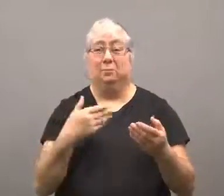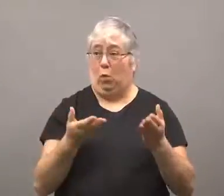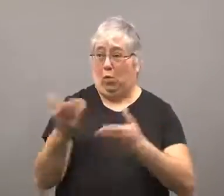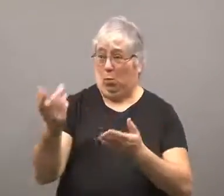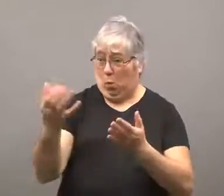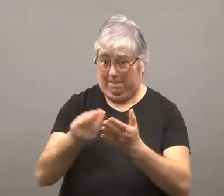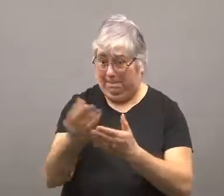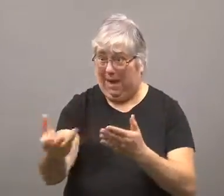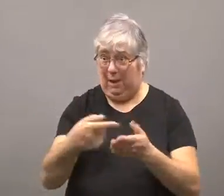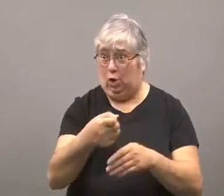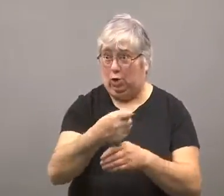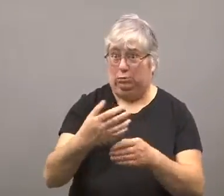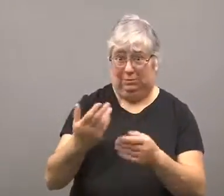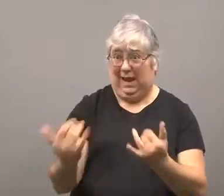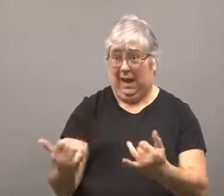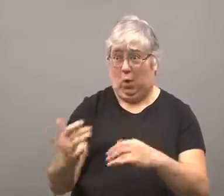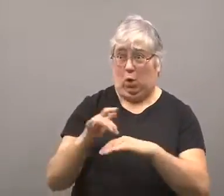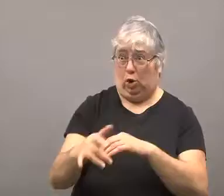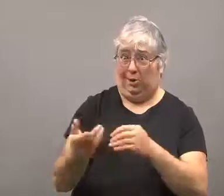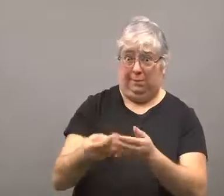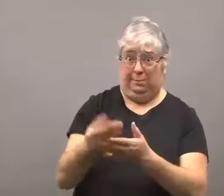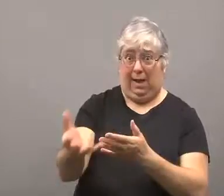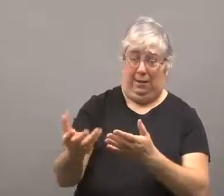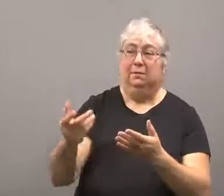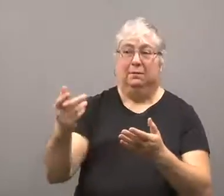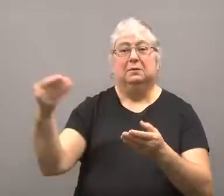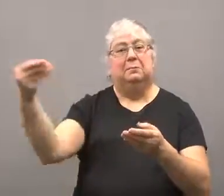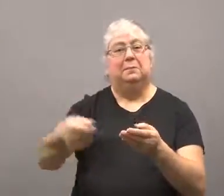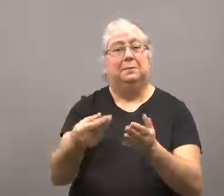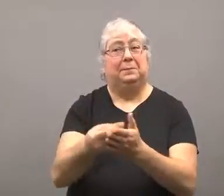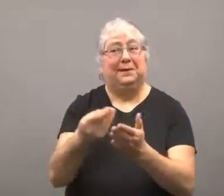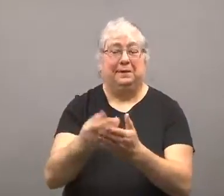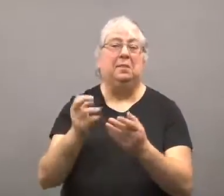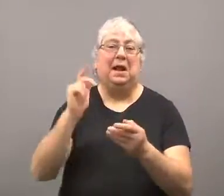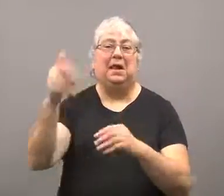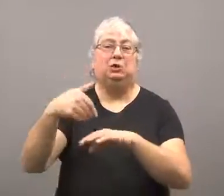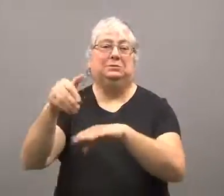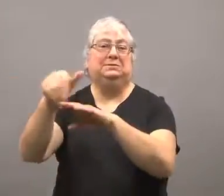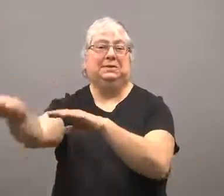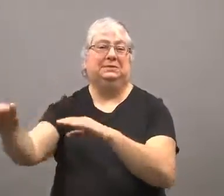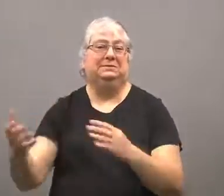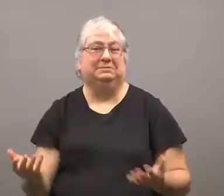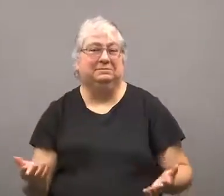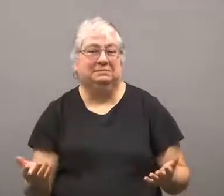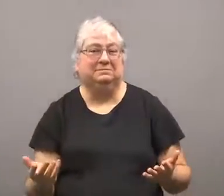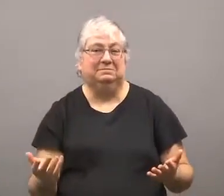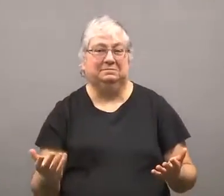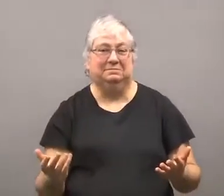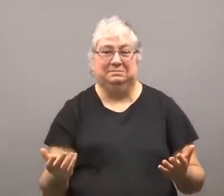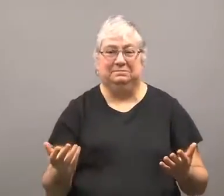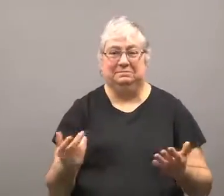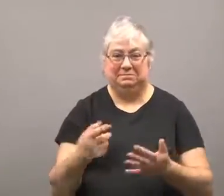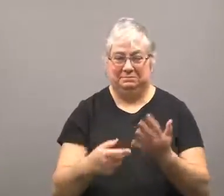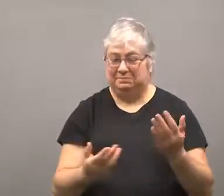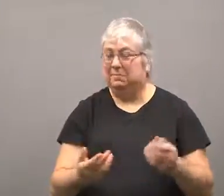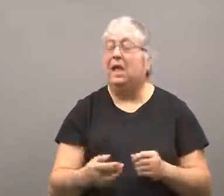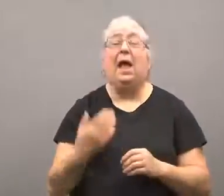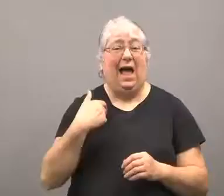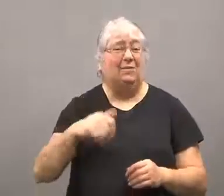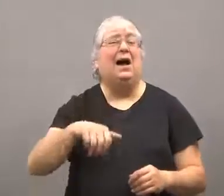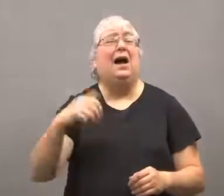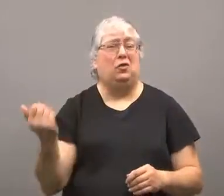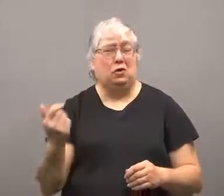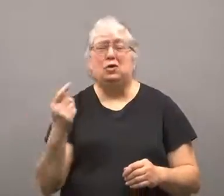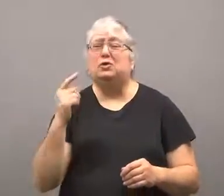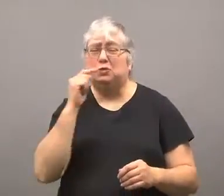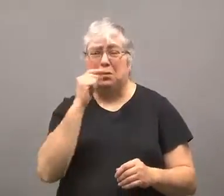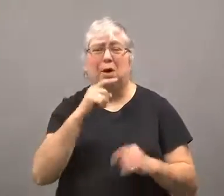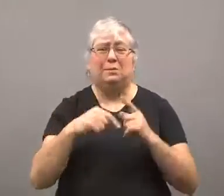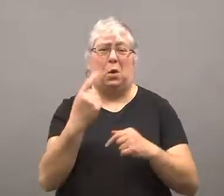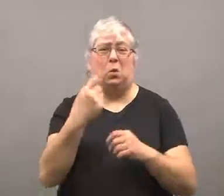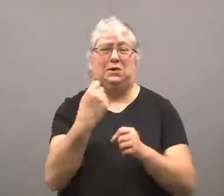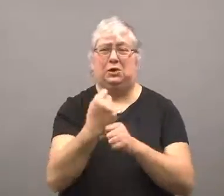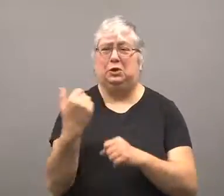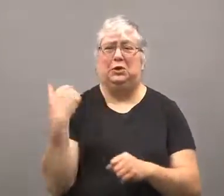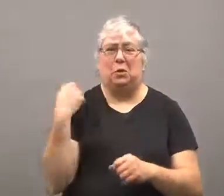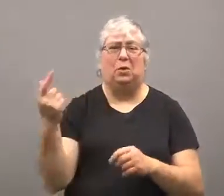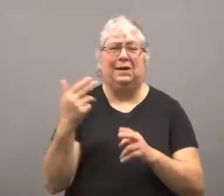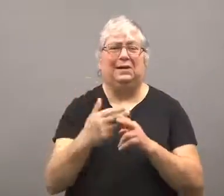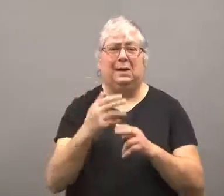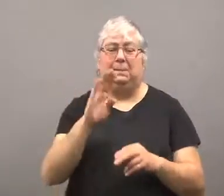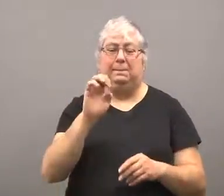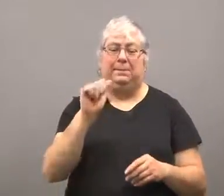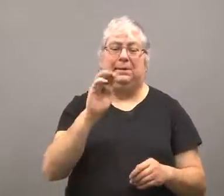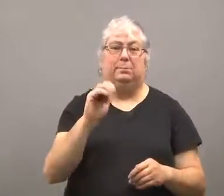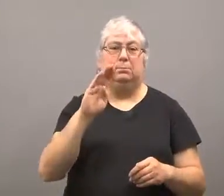People can pre-order, and then have their toothbrushes shipped out to them.